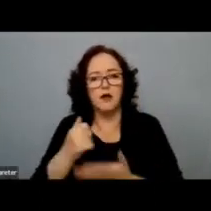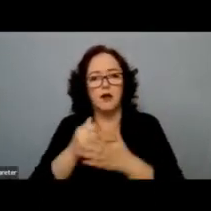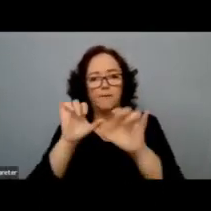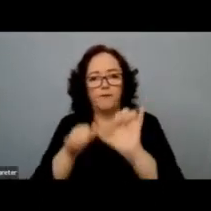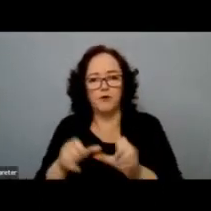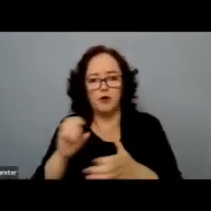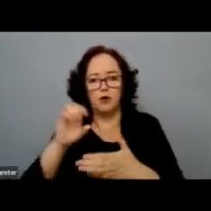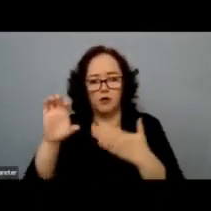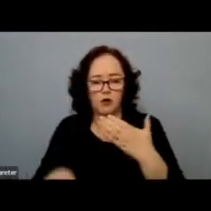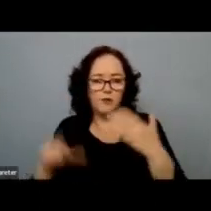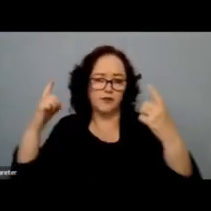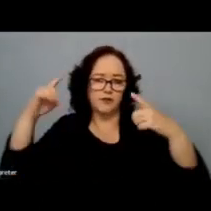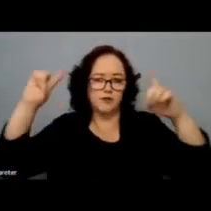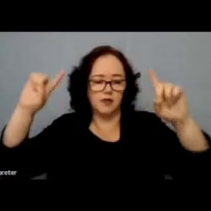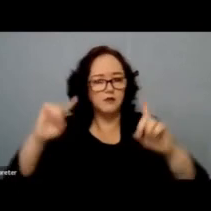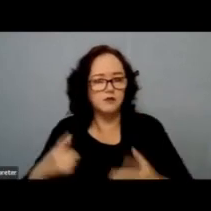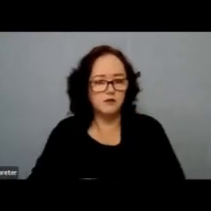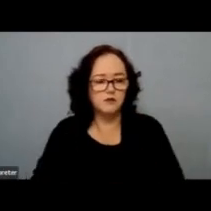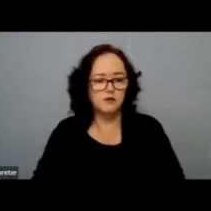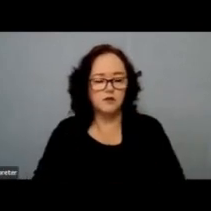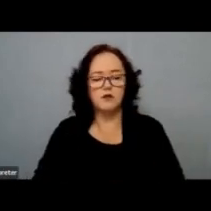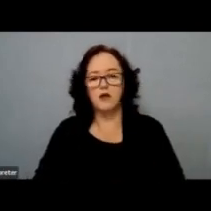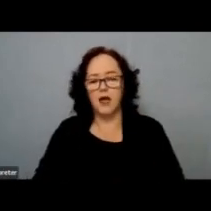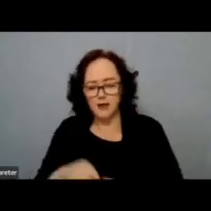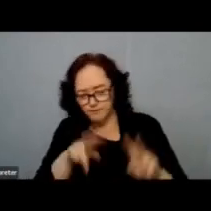sort of look at who they're serving and how successful they